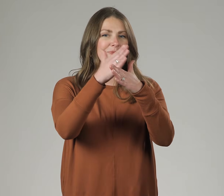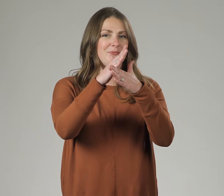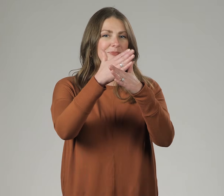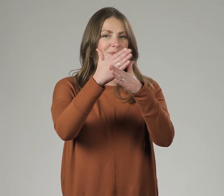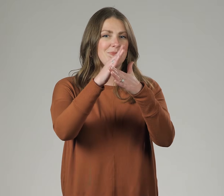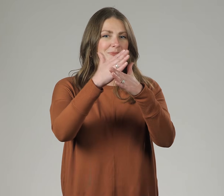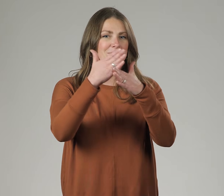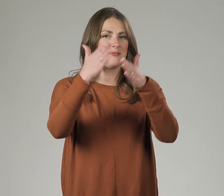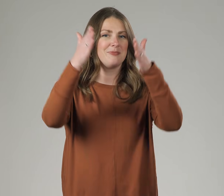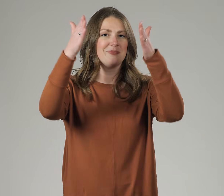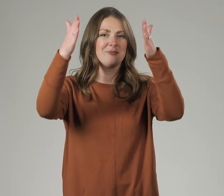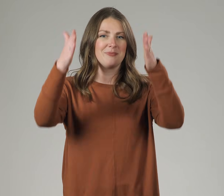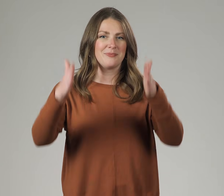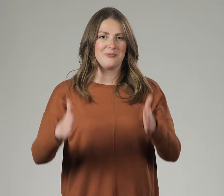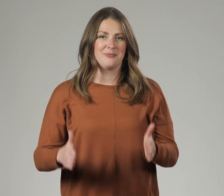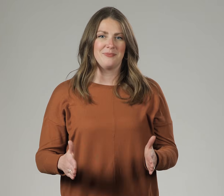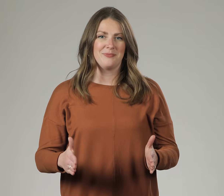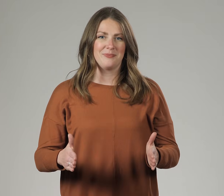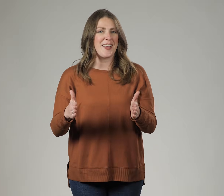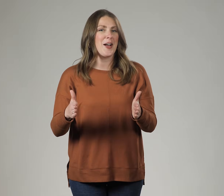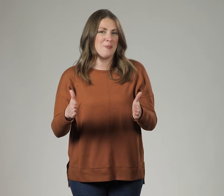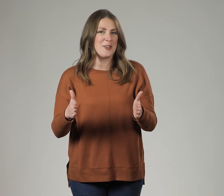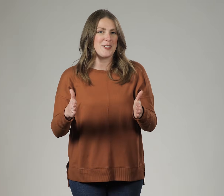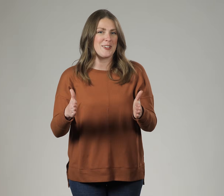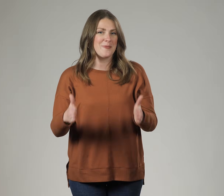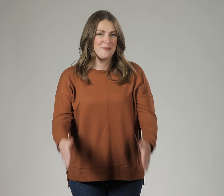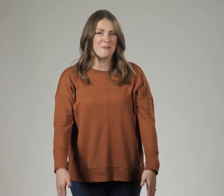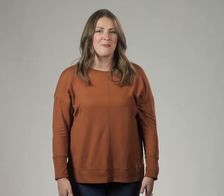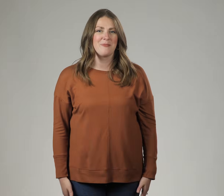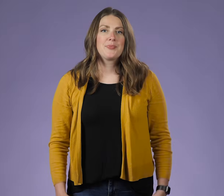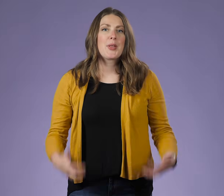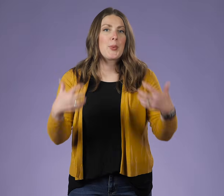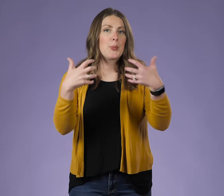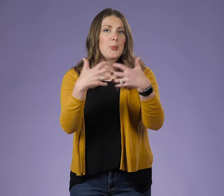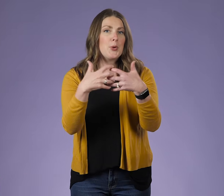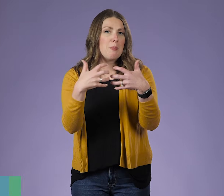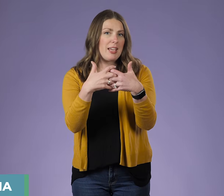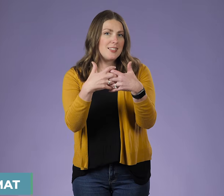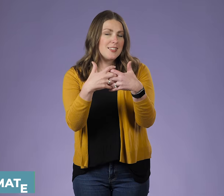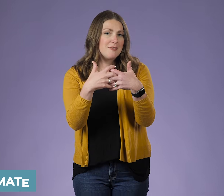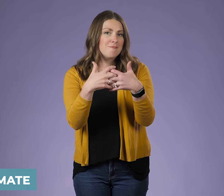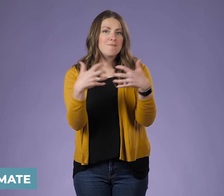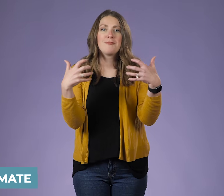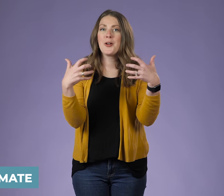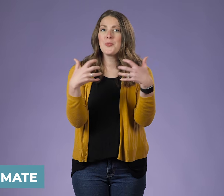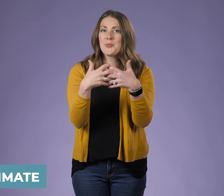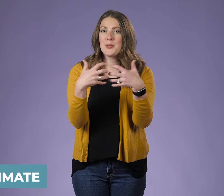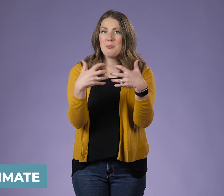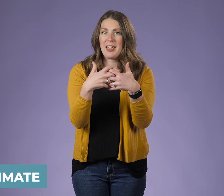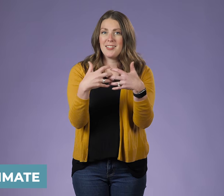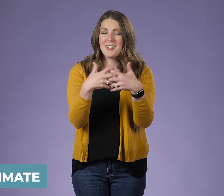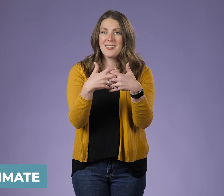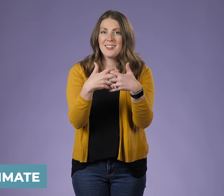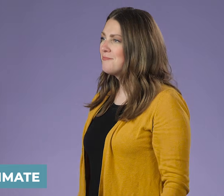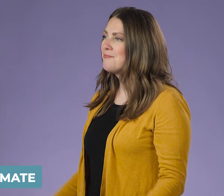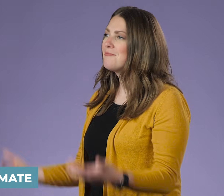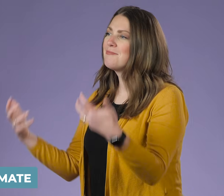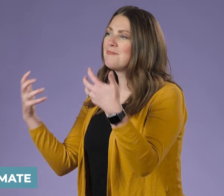This is a share person. A partner. Roommate.